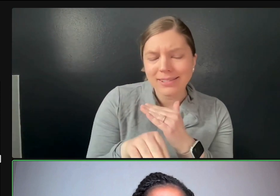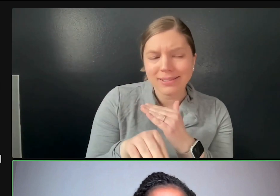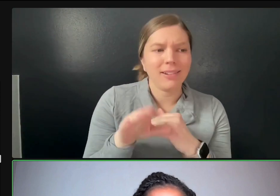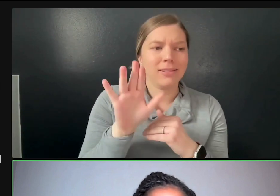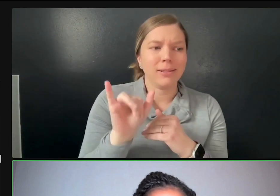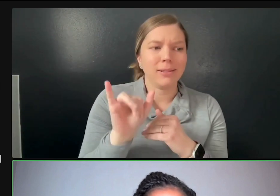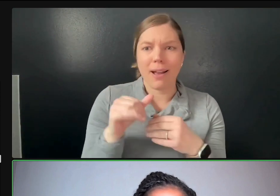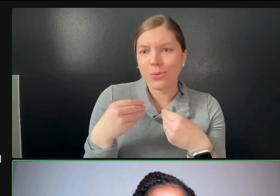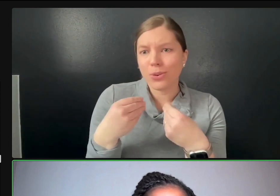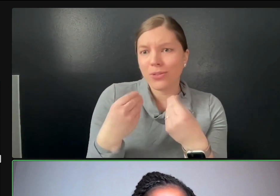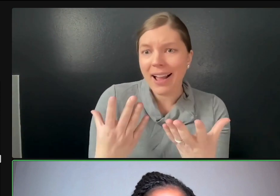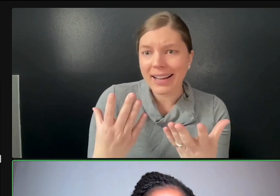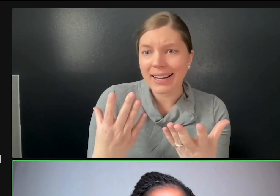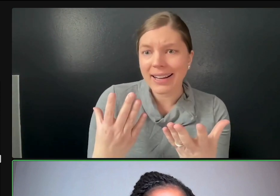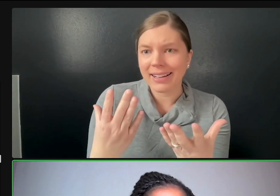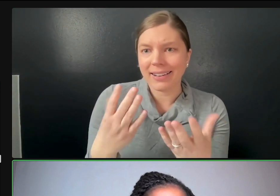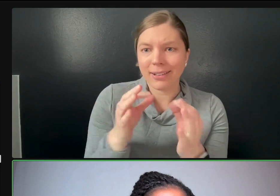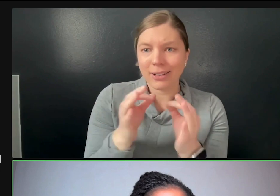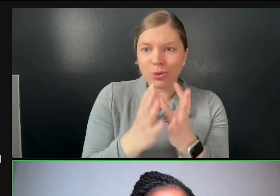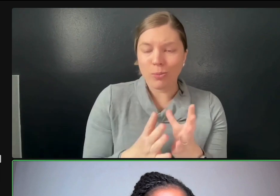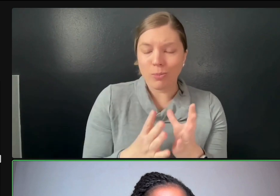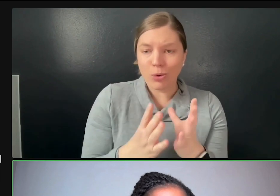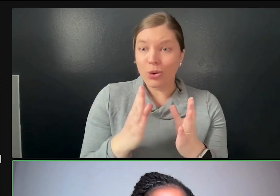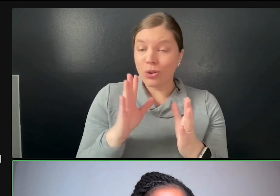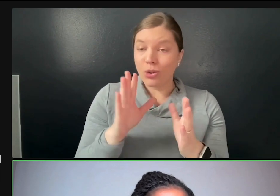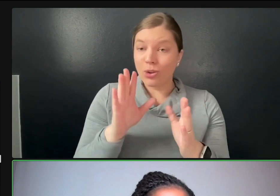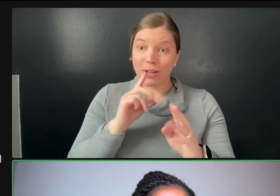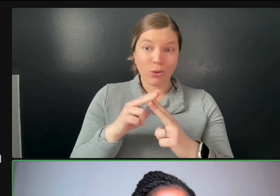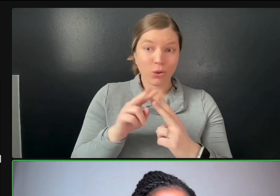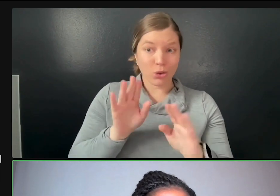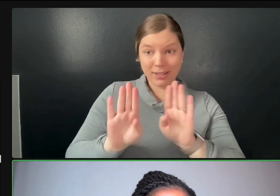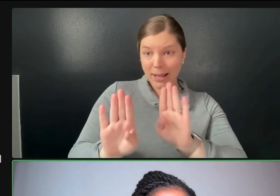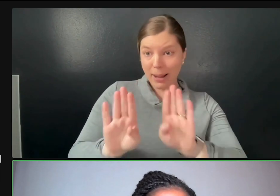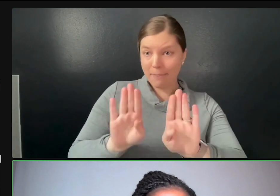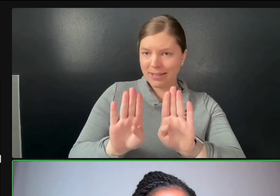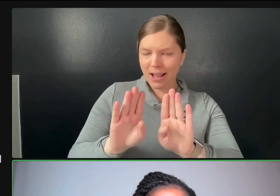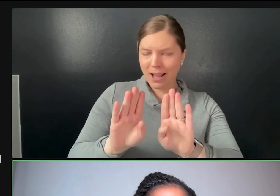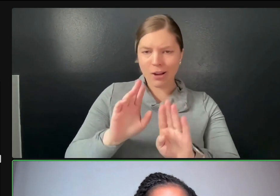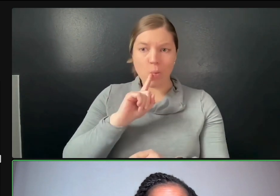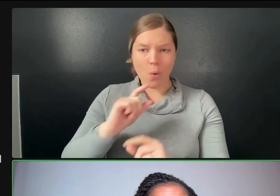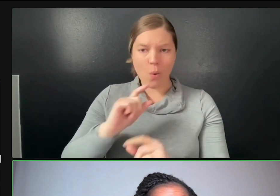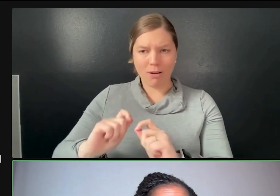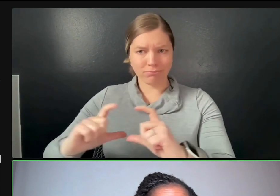be sure to take advantage and make sure visual access can be provided.